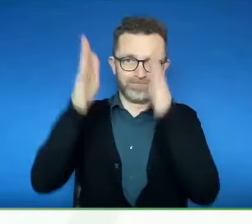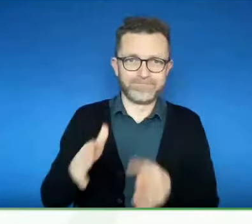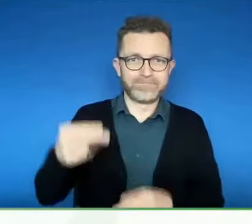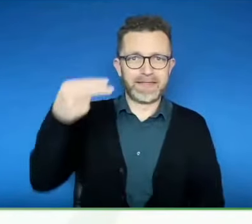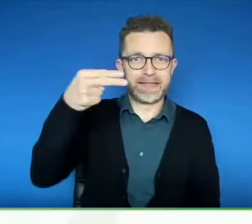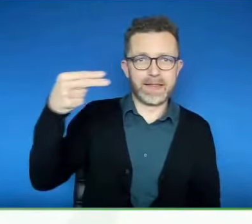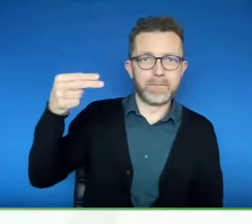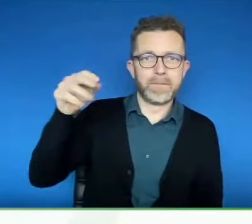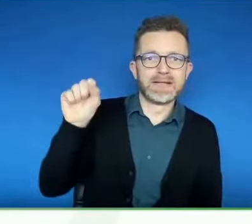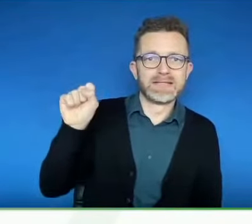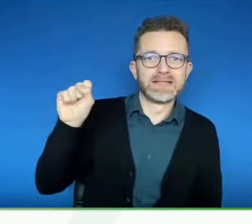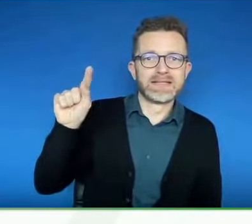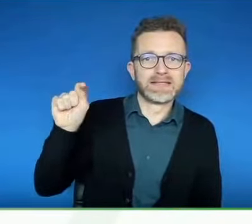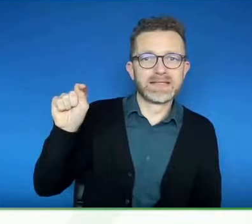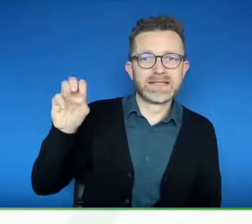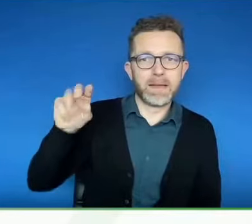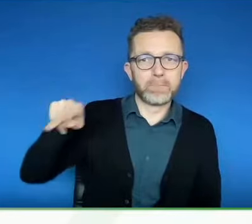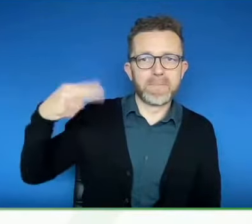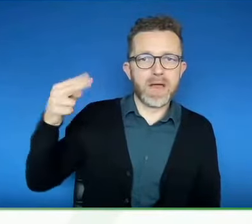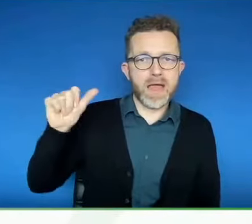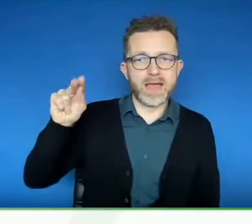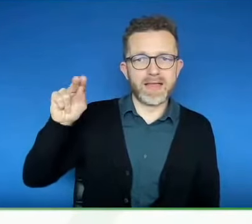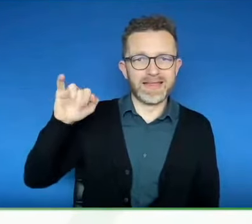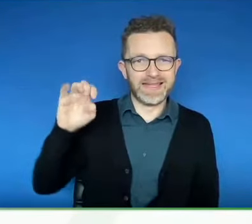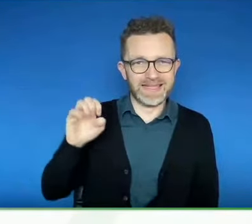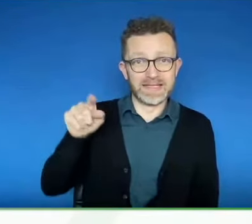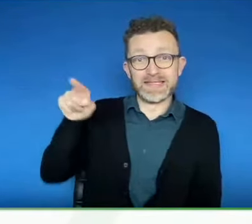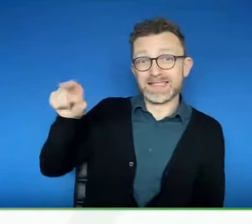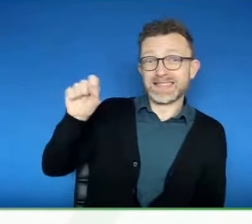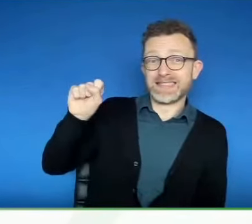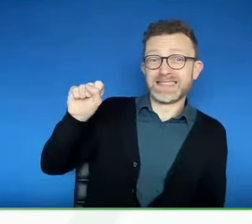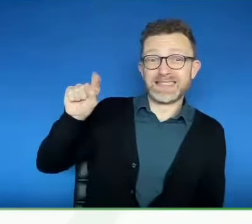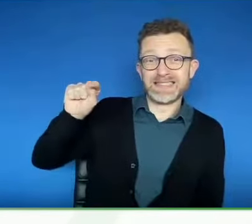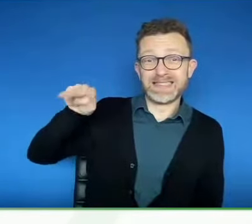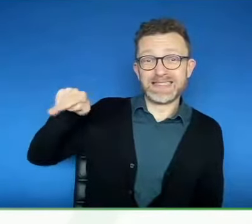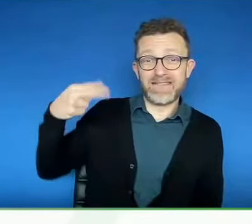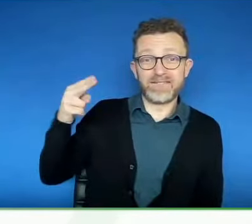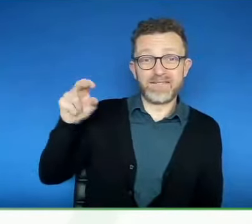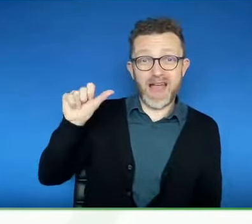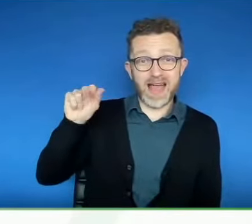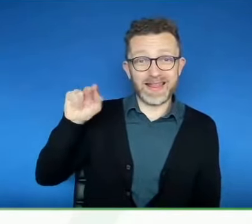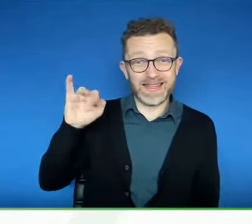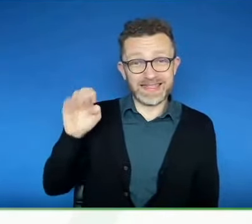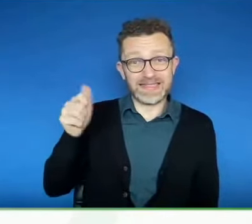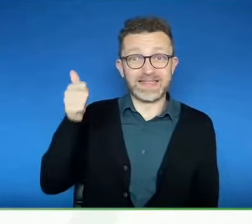A person with an intellectual disability and she had some difficulties in reading and writing.